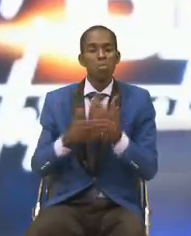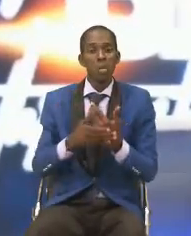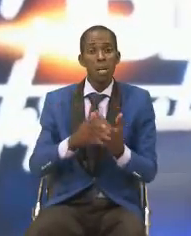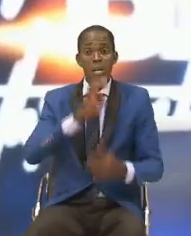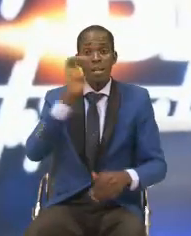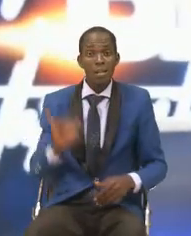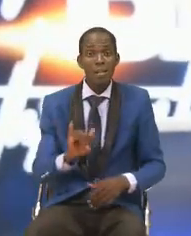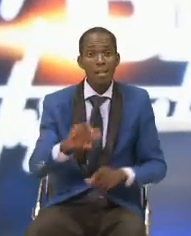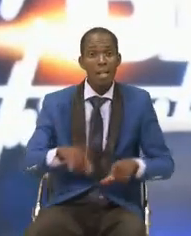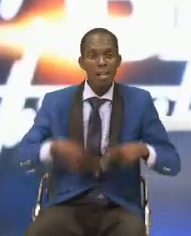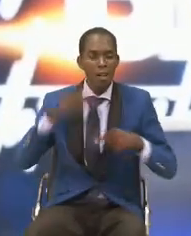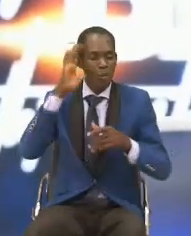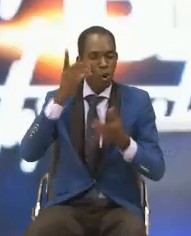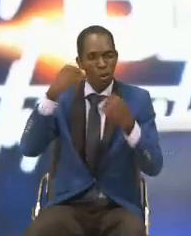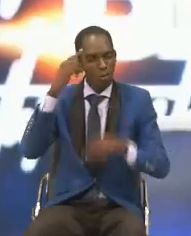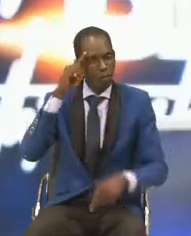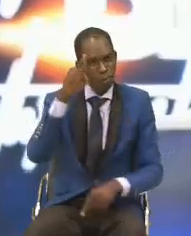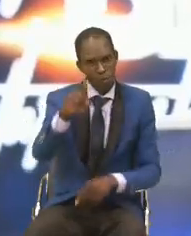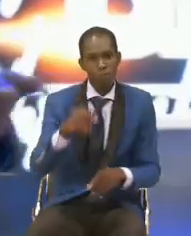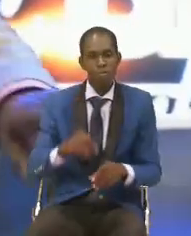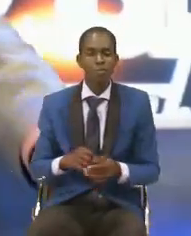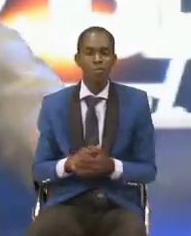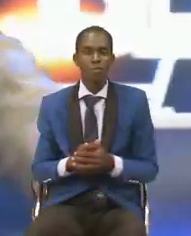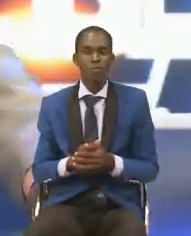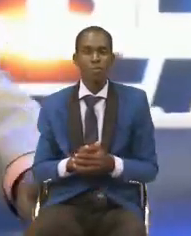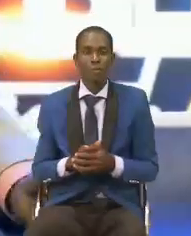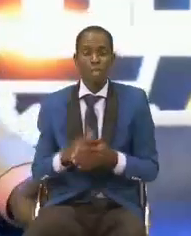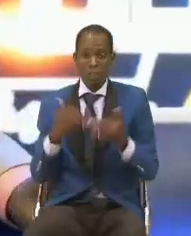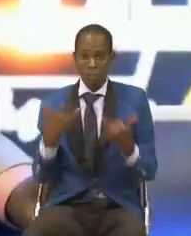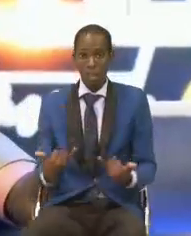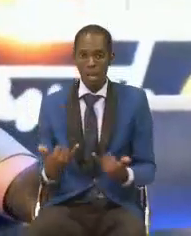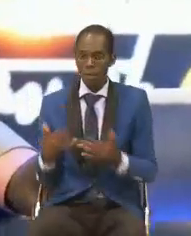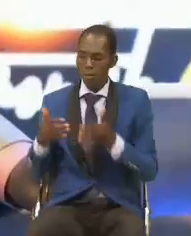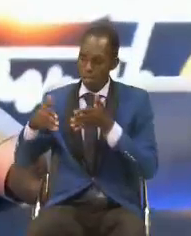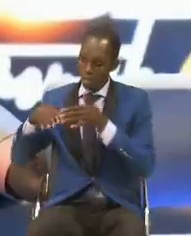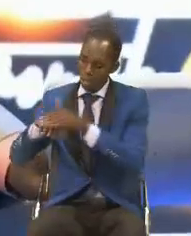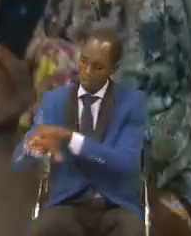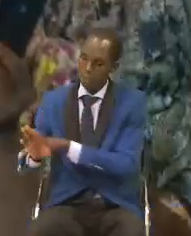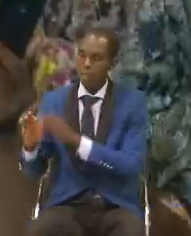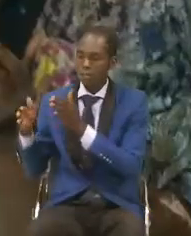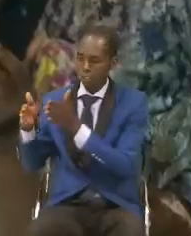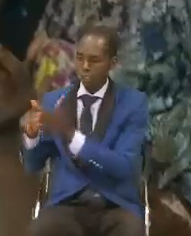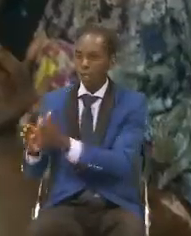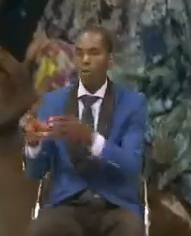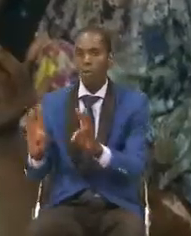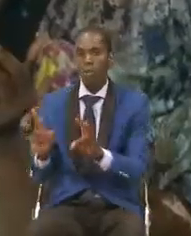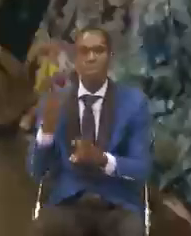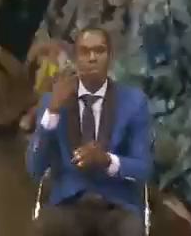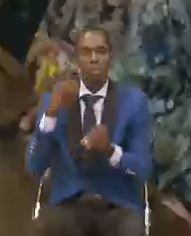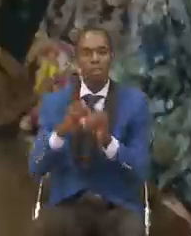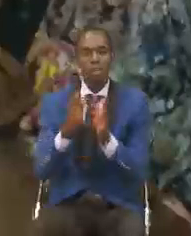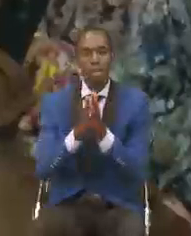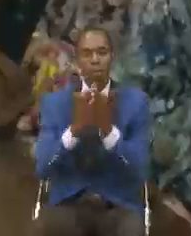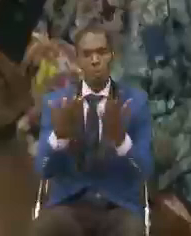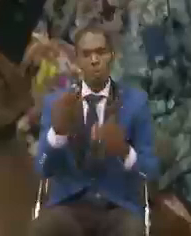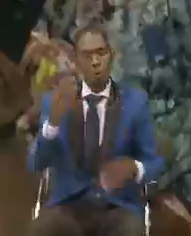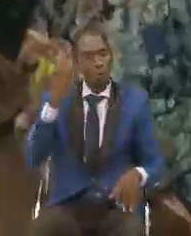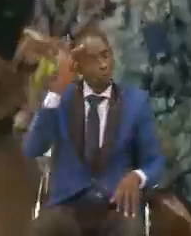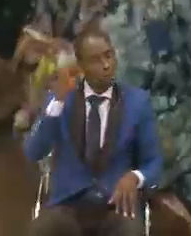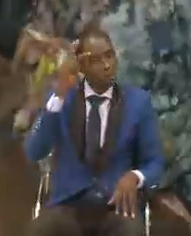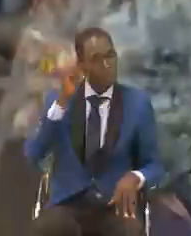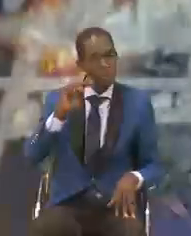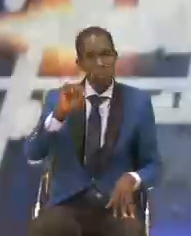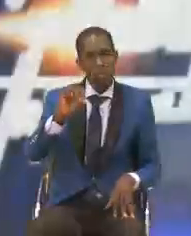no turning back no turning back eternal life will come to you now enter the narrow way we're looking